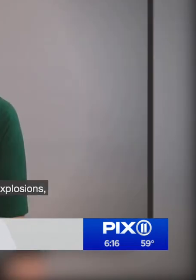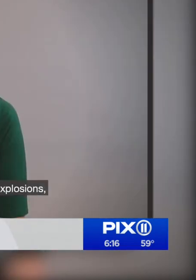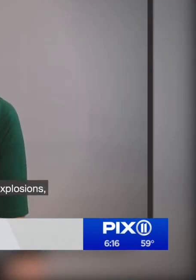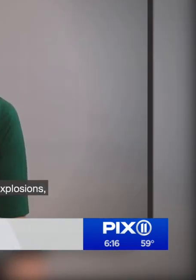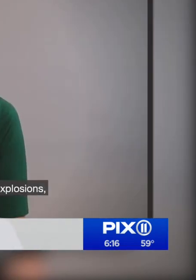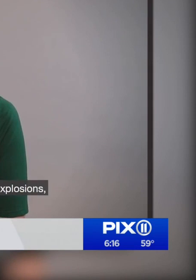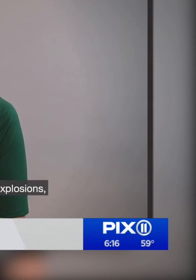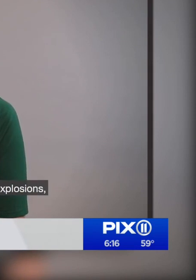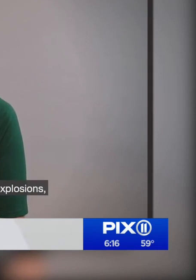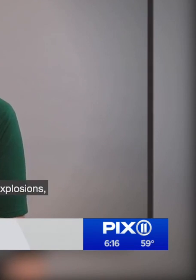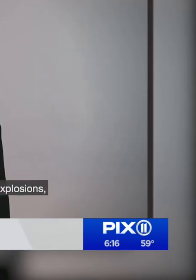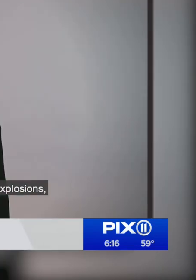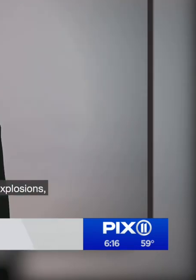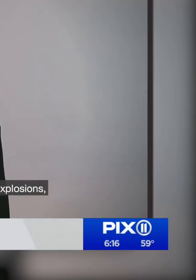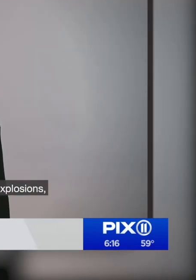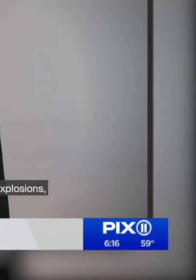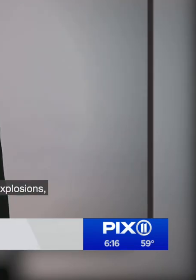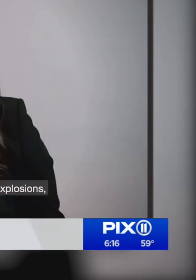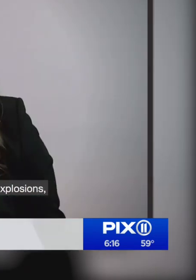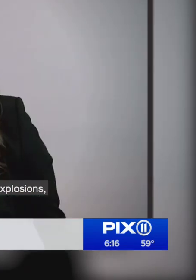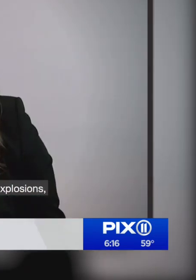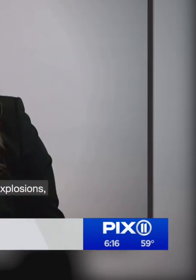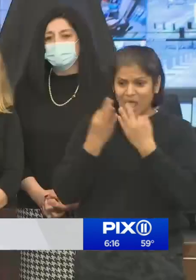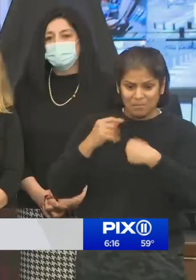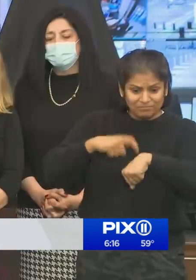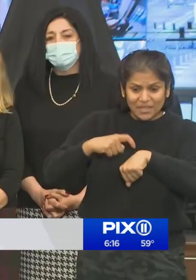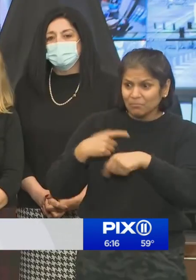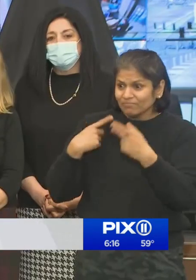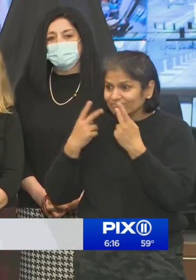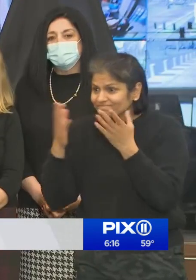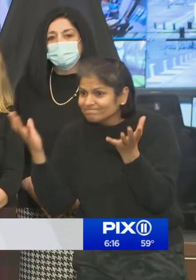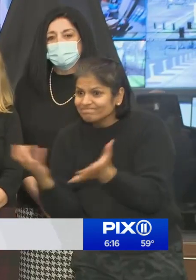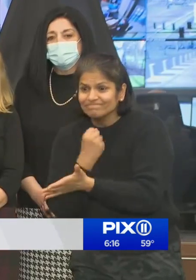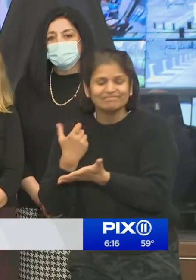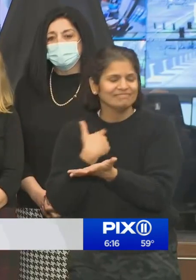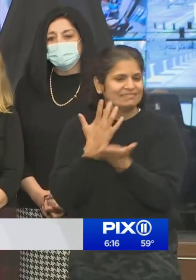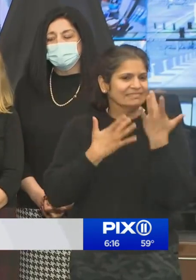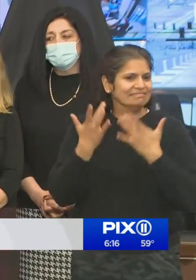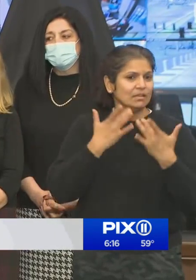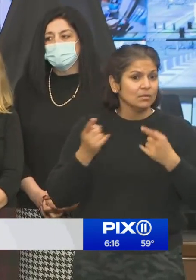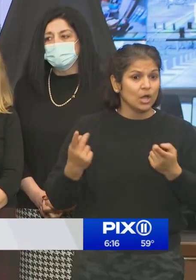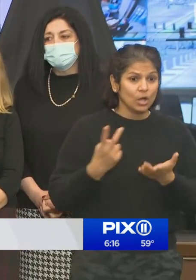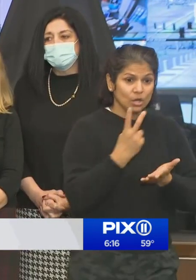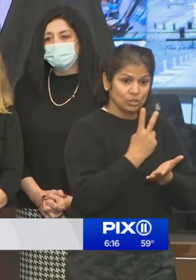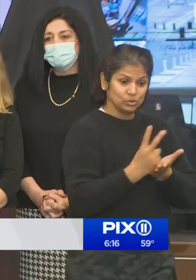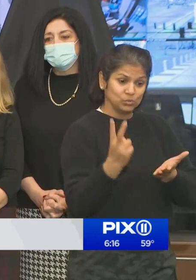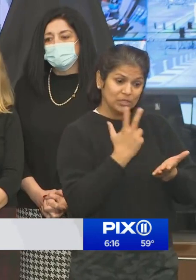fatal fires got a And a global pandemic this agency leads New York City before during and after major emergencies where